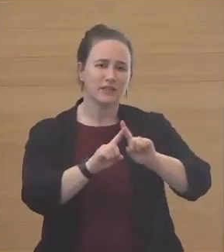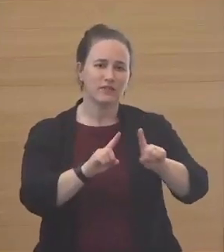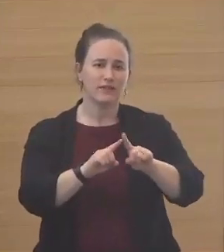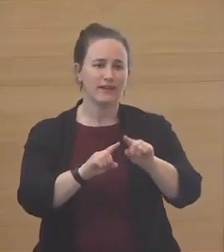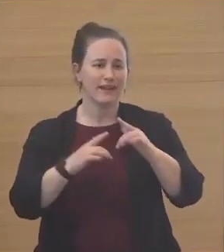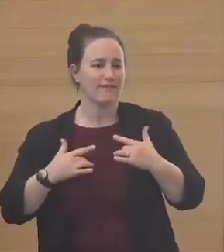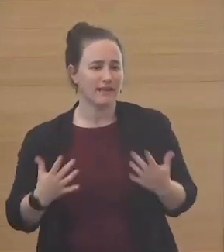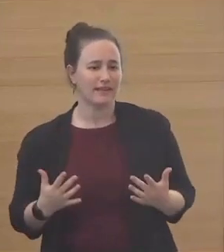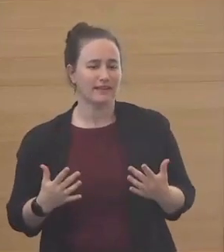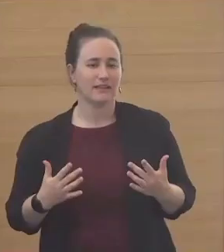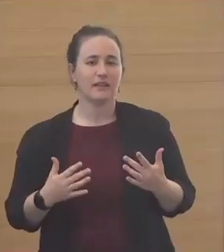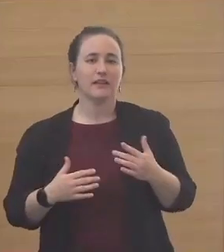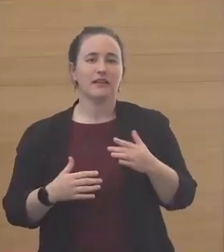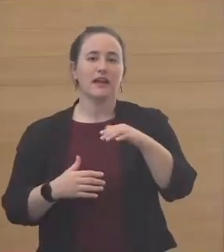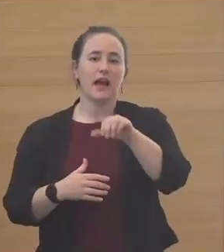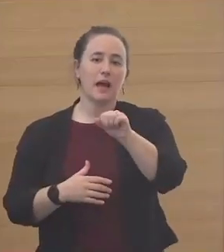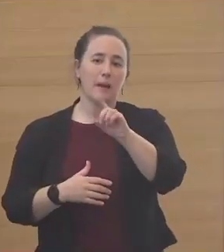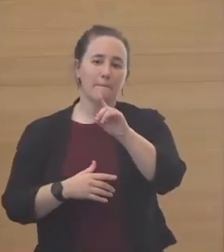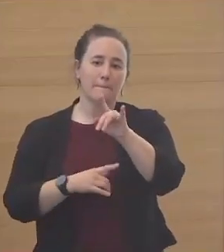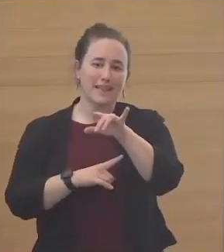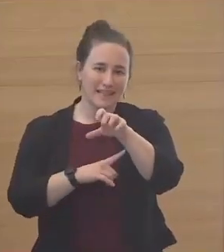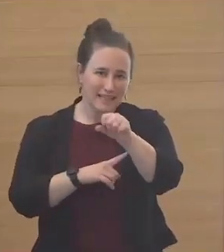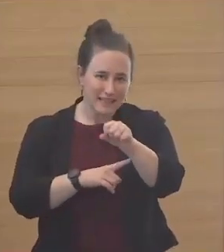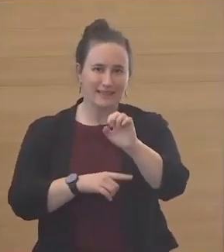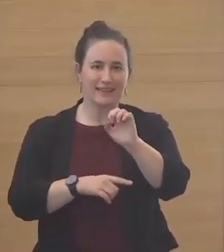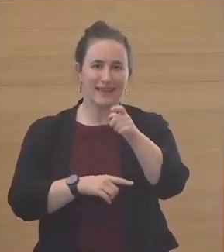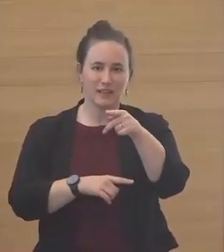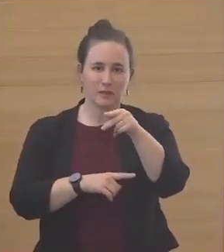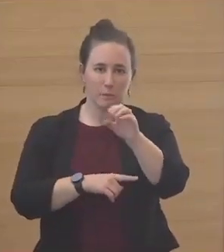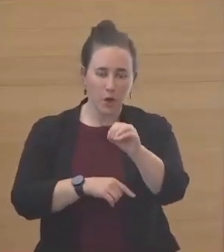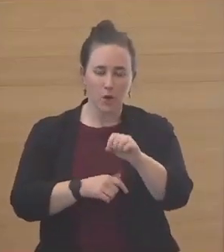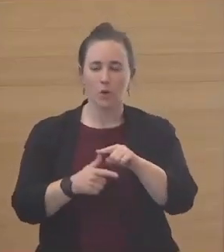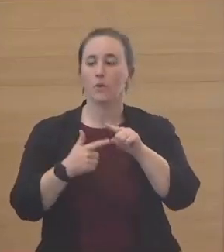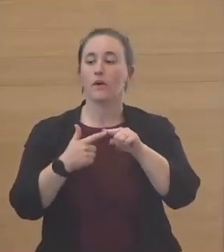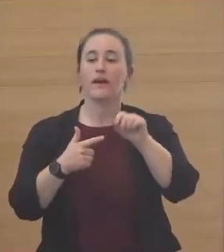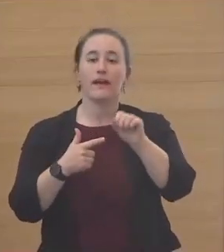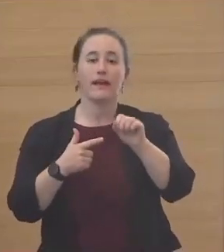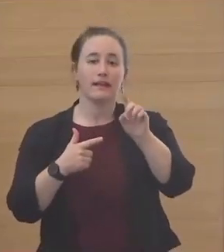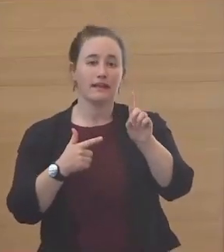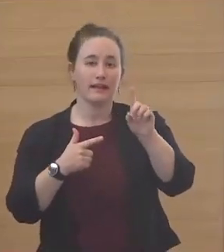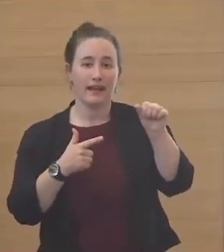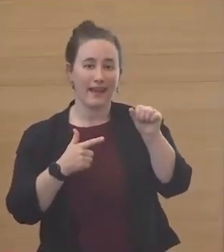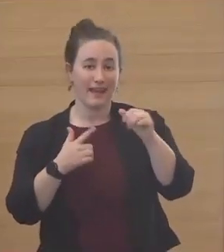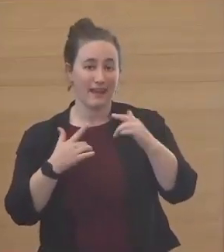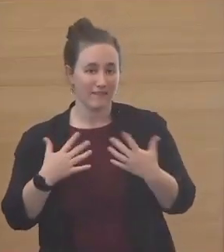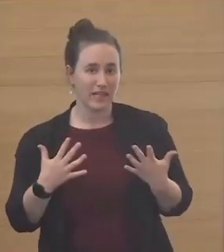which was a big disability expo and ADA events, sharing this sign that you see on the screen that says,